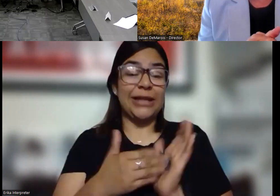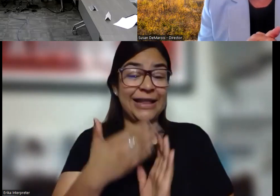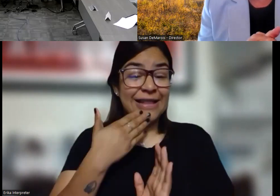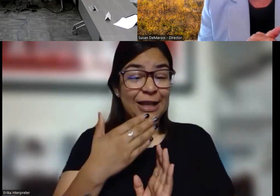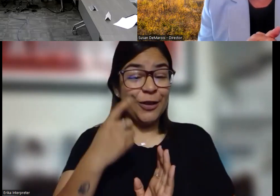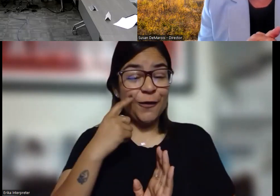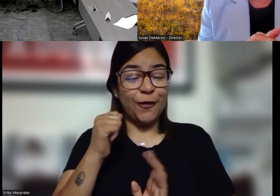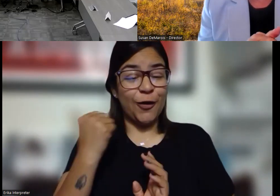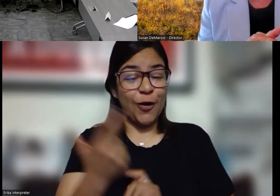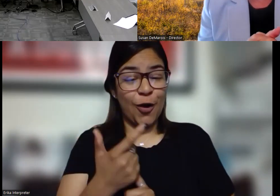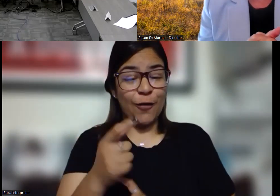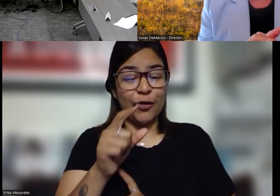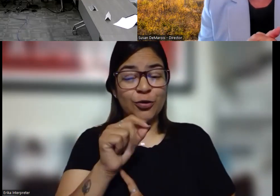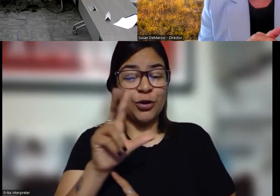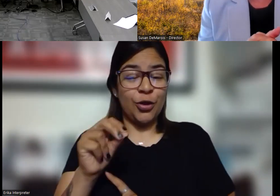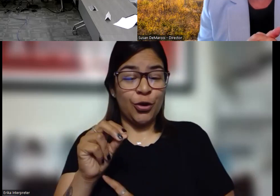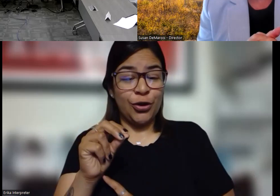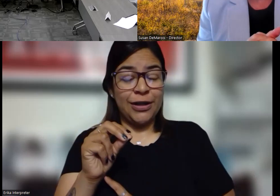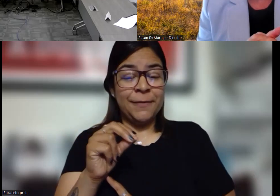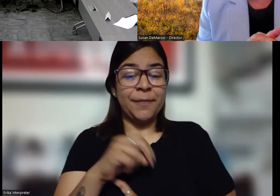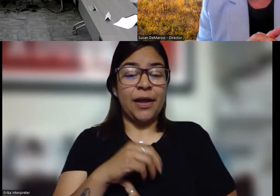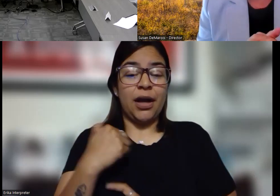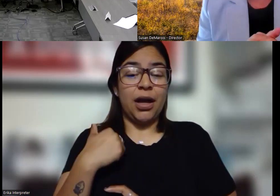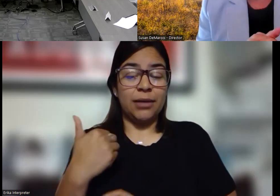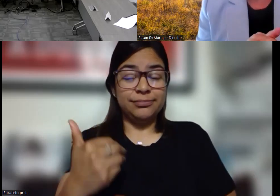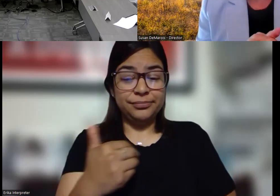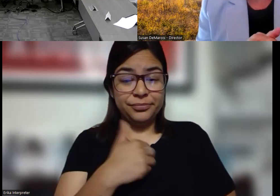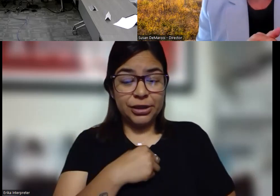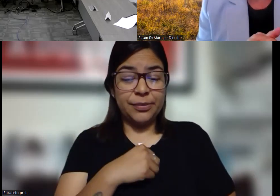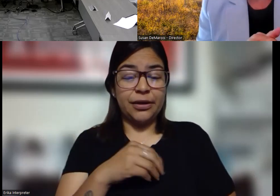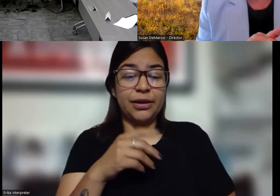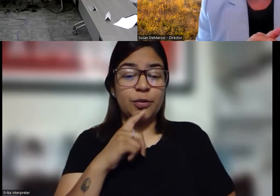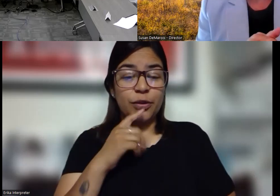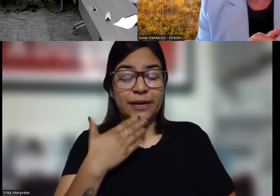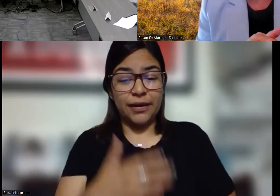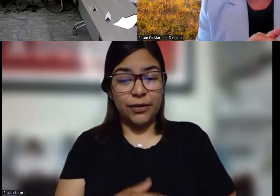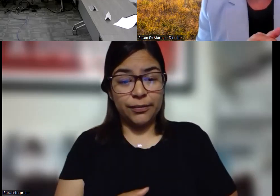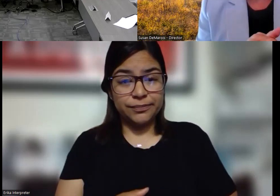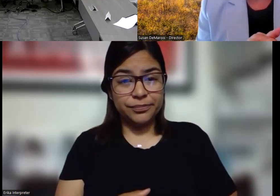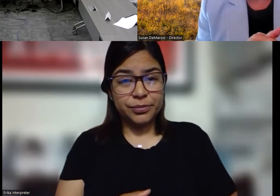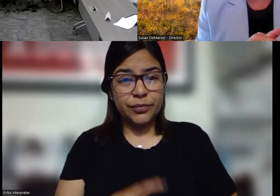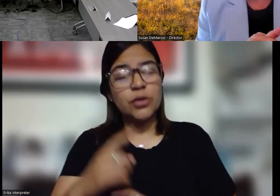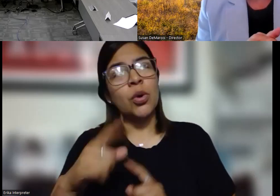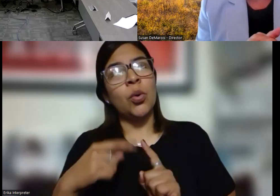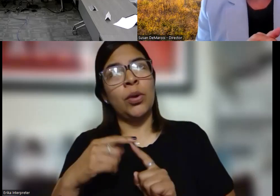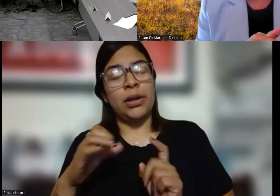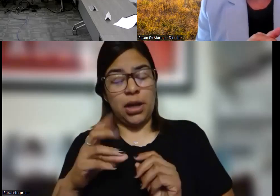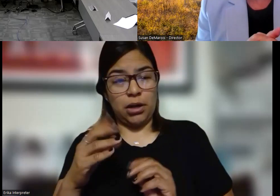and no wrong door I feel like you know as the no wrong door advisory Council begins to launch